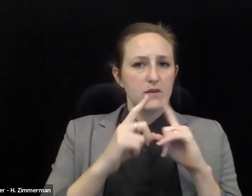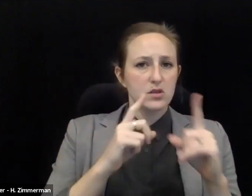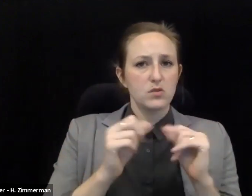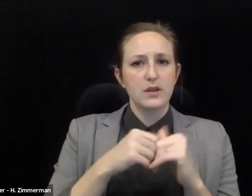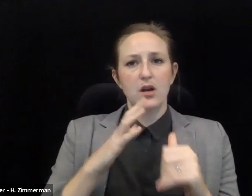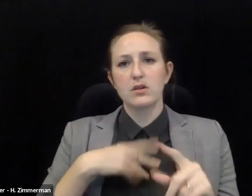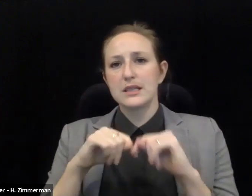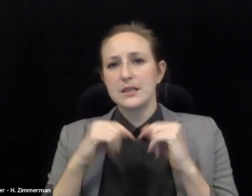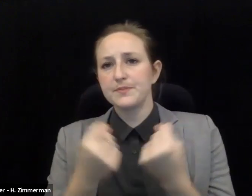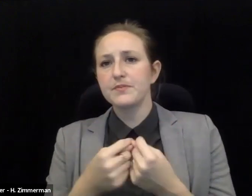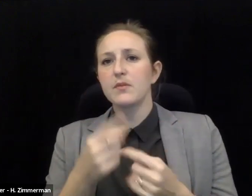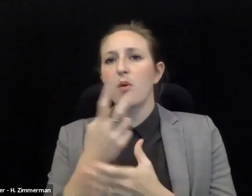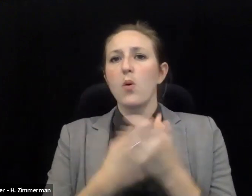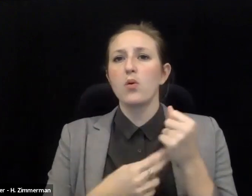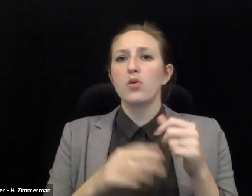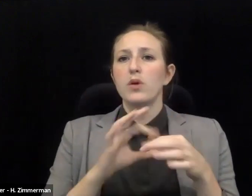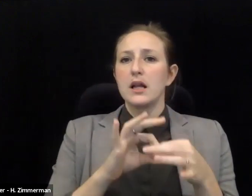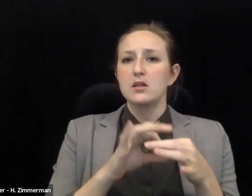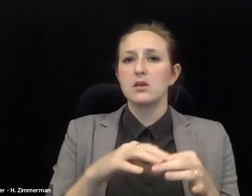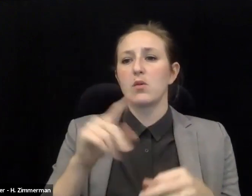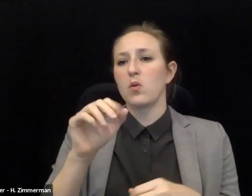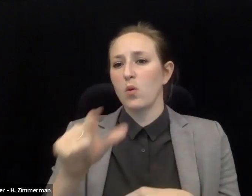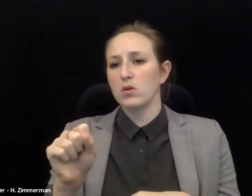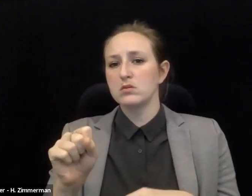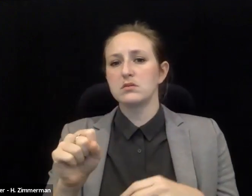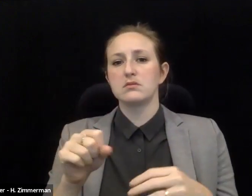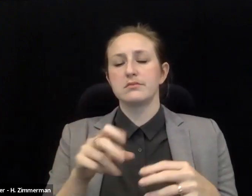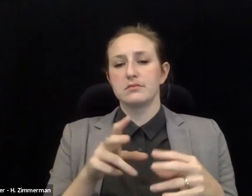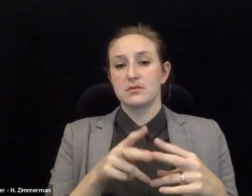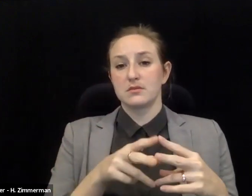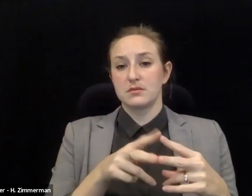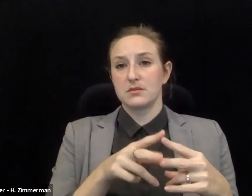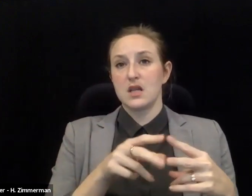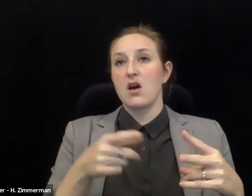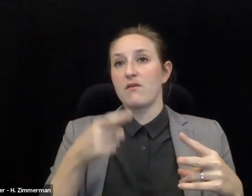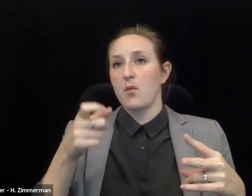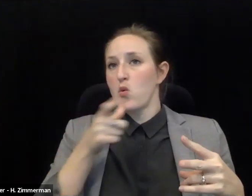Both the relationship and tools compiled by the Stevens initiative they offer in one